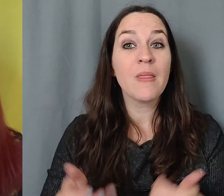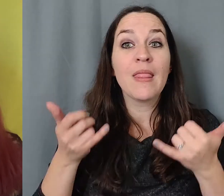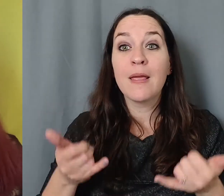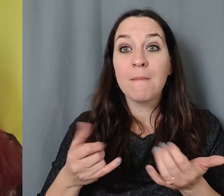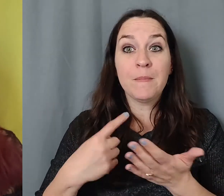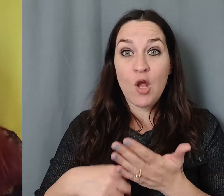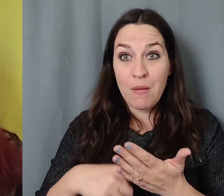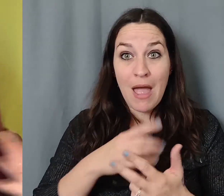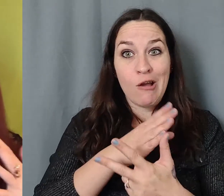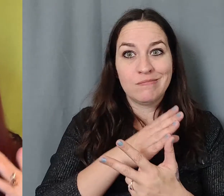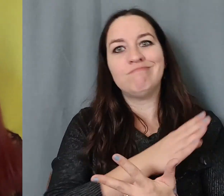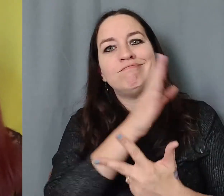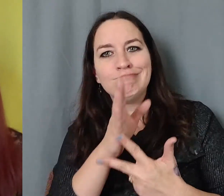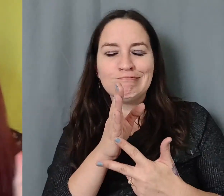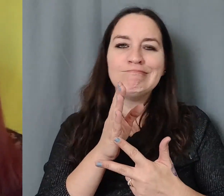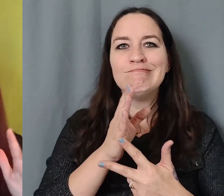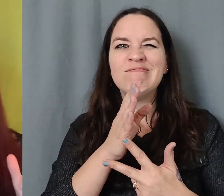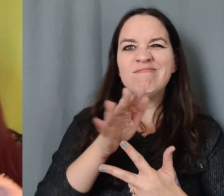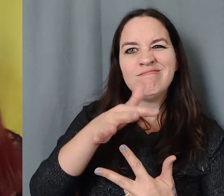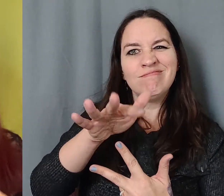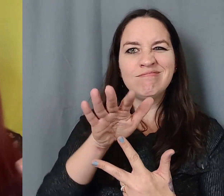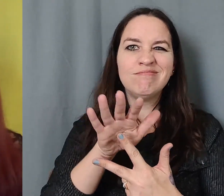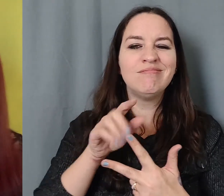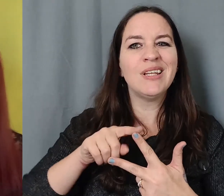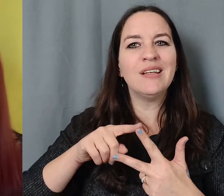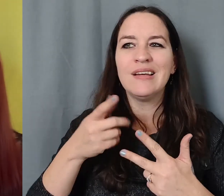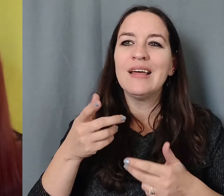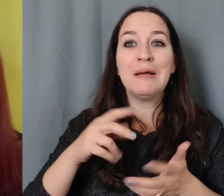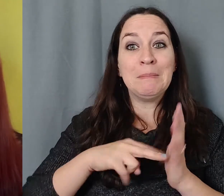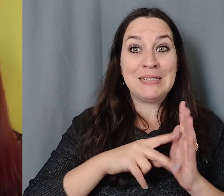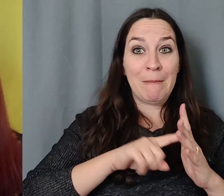Now, let's talk about those middle levels, those kinds of intermediate levels where you're not really a beginner at the thing anymore.